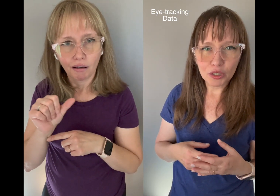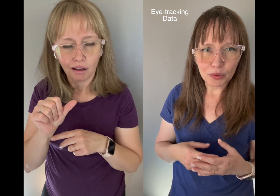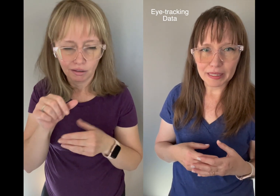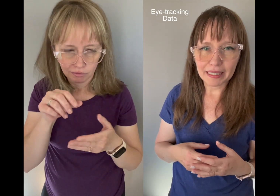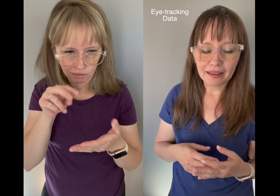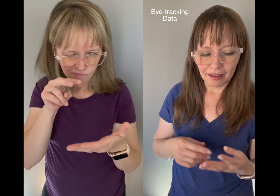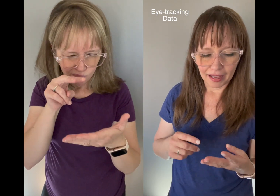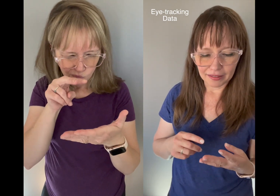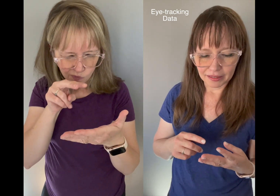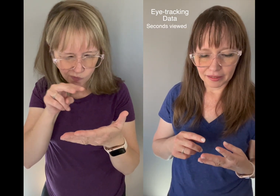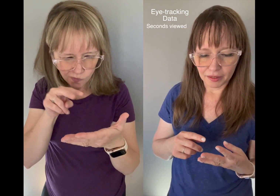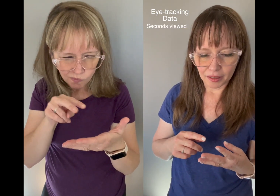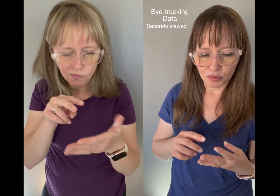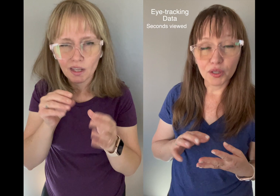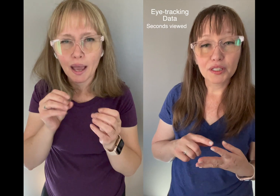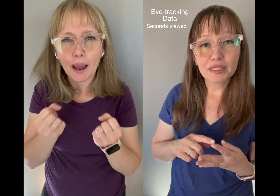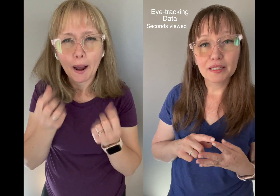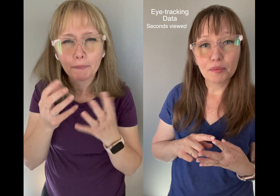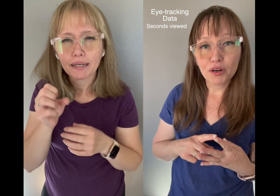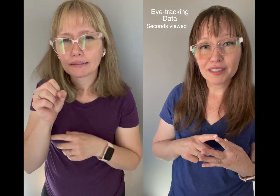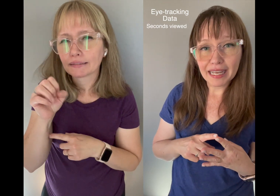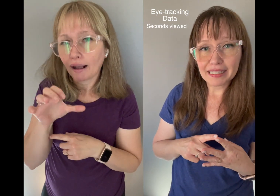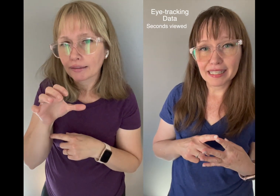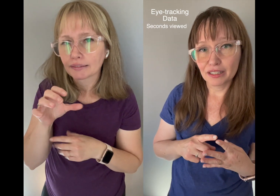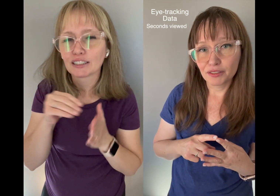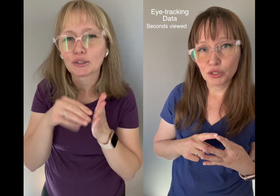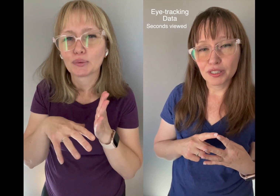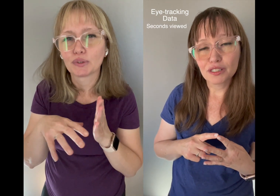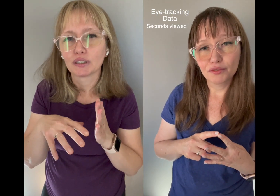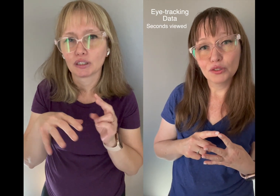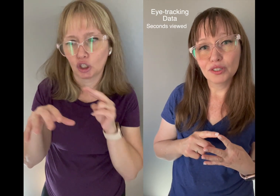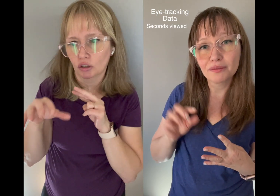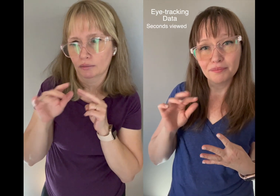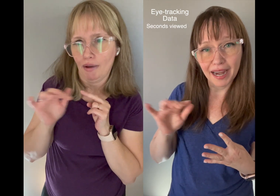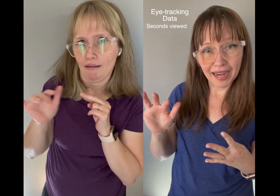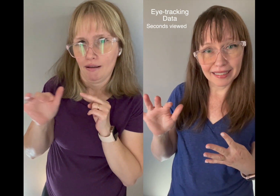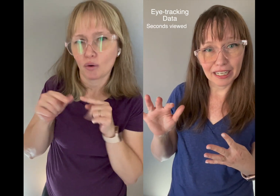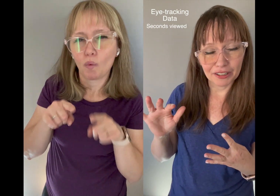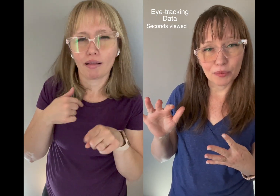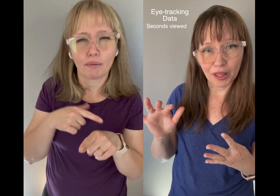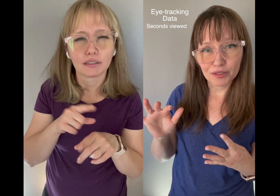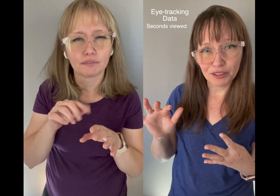closely at the number of seconds that the students viewed my hand area while I was finger